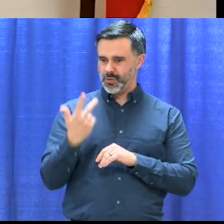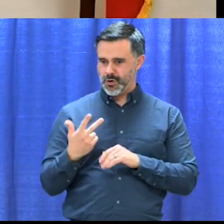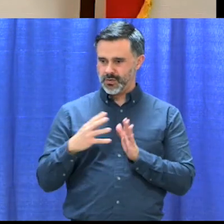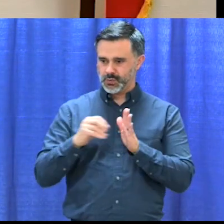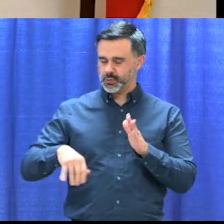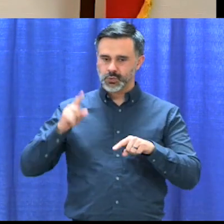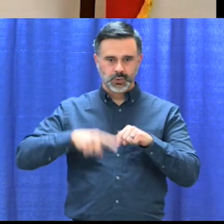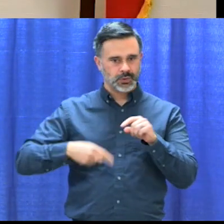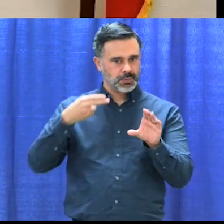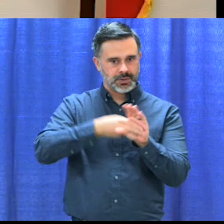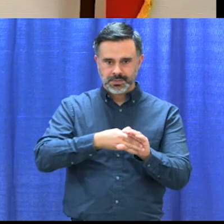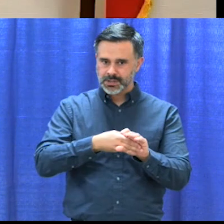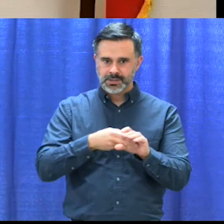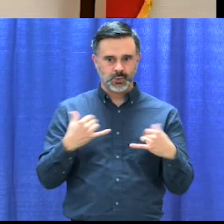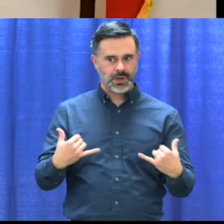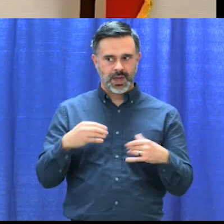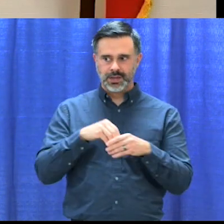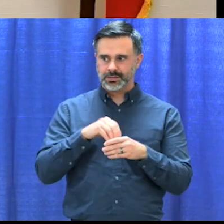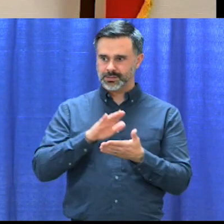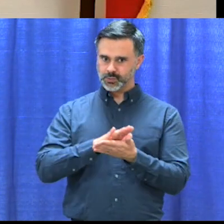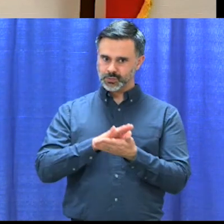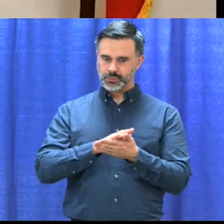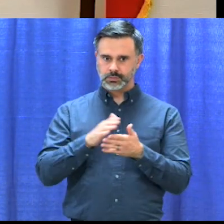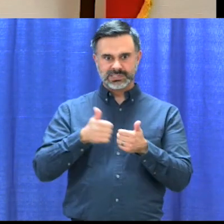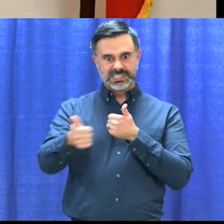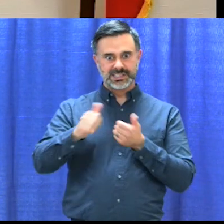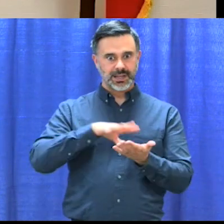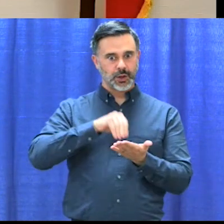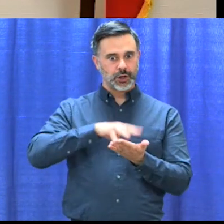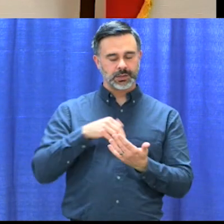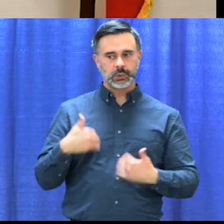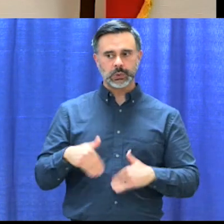today in the distance learning kickoff, it's certainly very sobering.